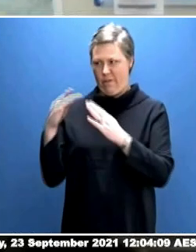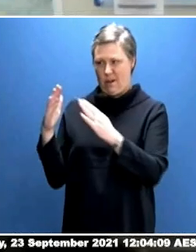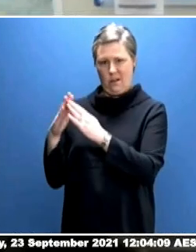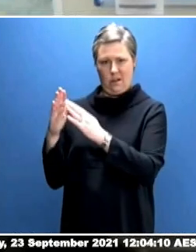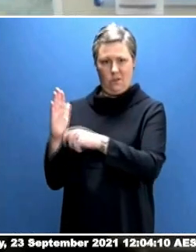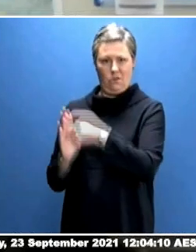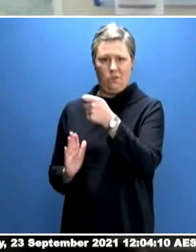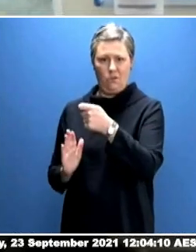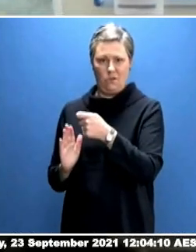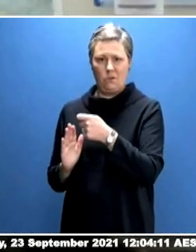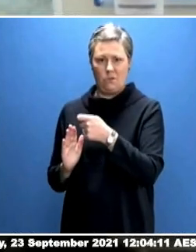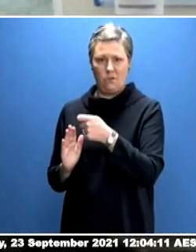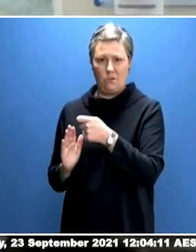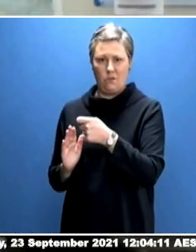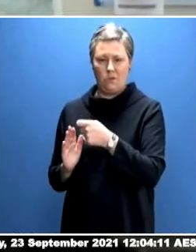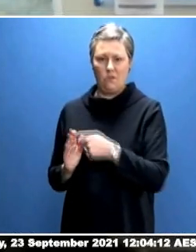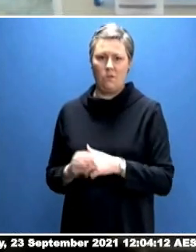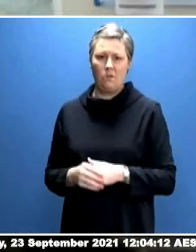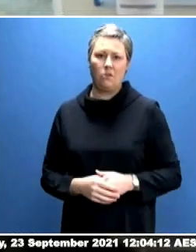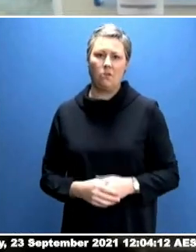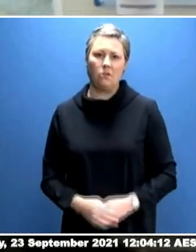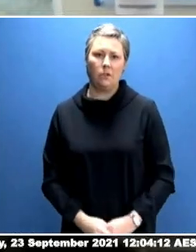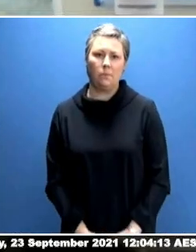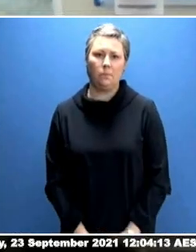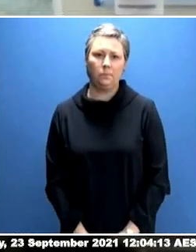have been correspondence to the agency about the legality